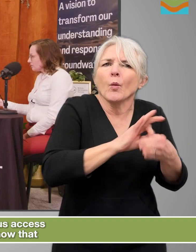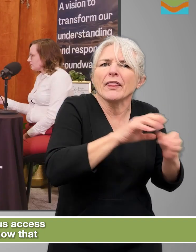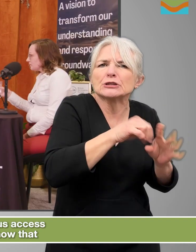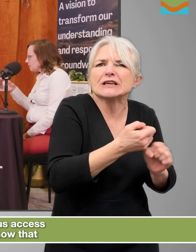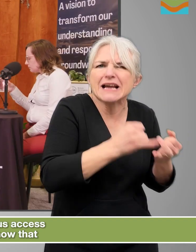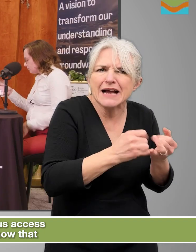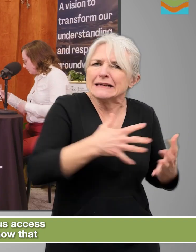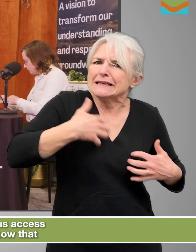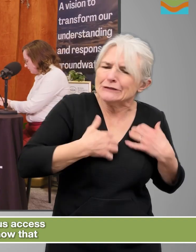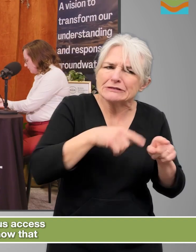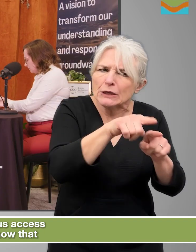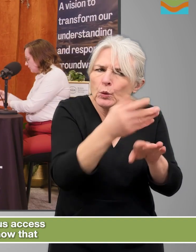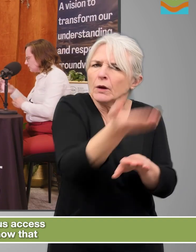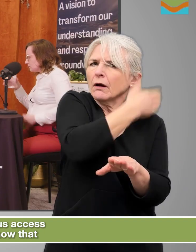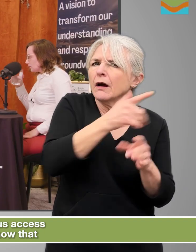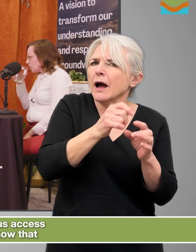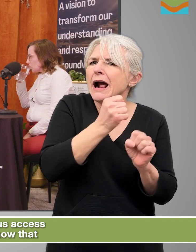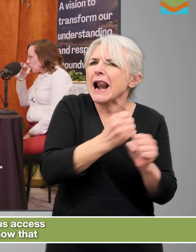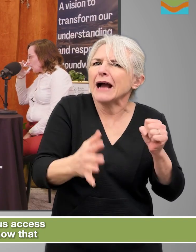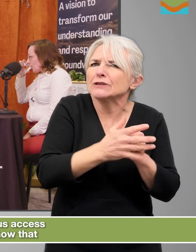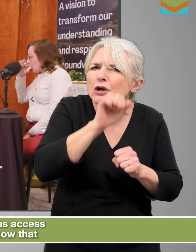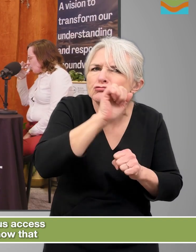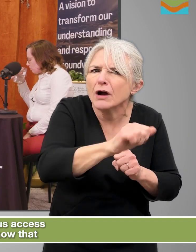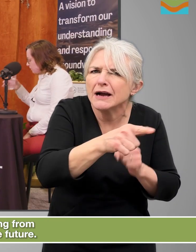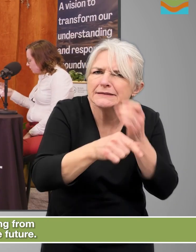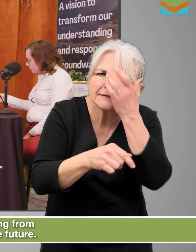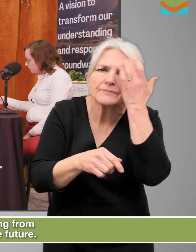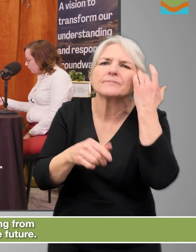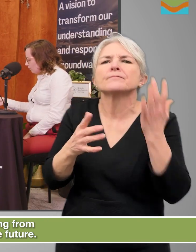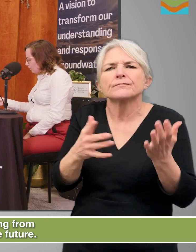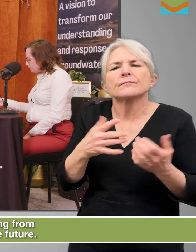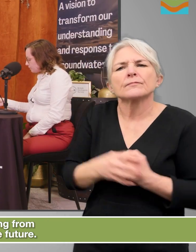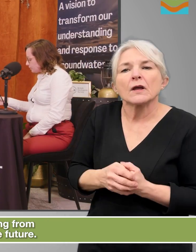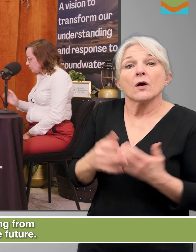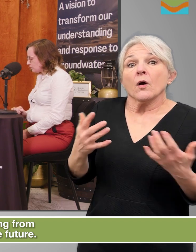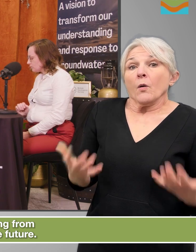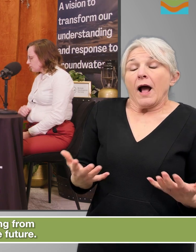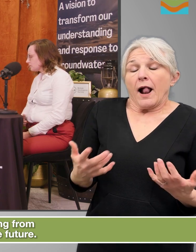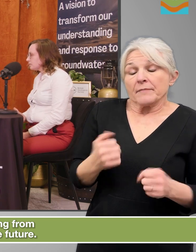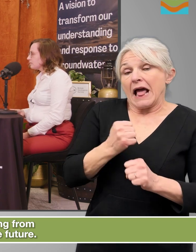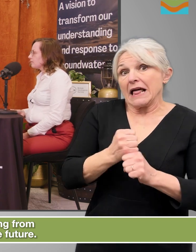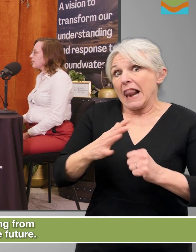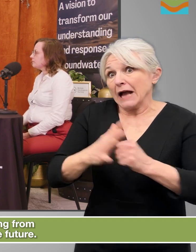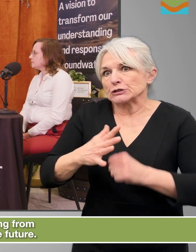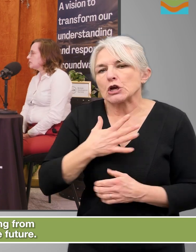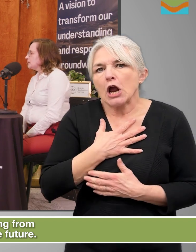you coming into PGN has given us access to more of the processes and how that came to be. And we are learning from that as well. Also looking to the future.